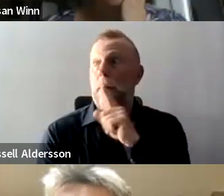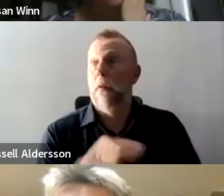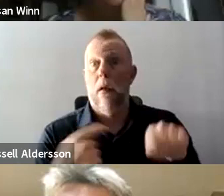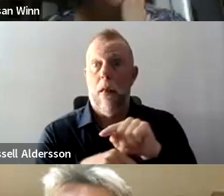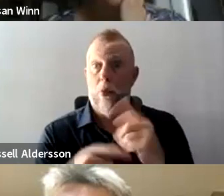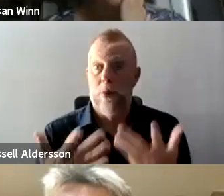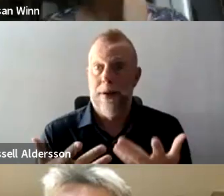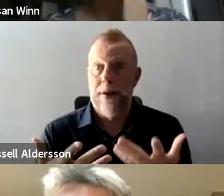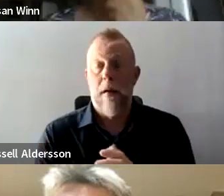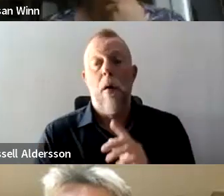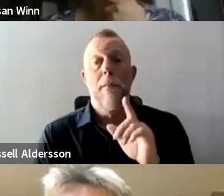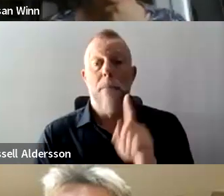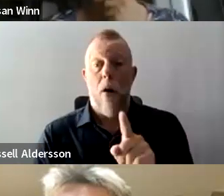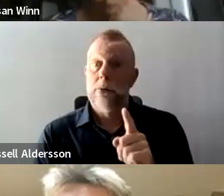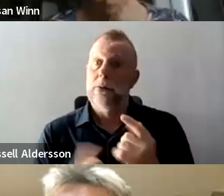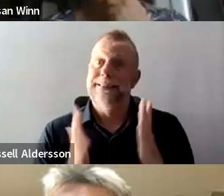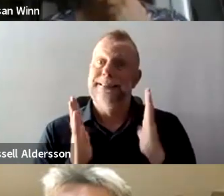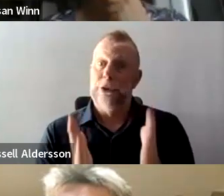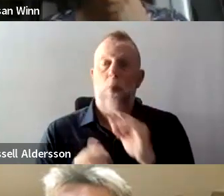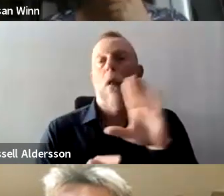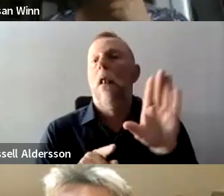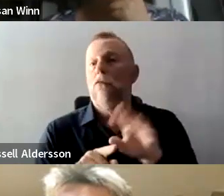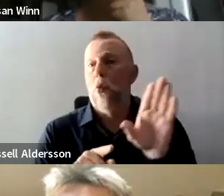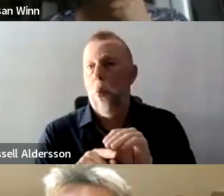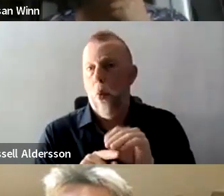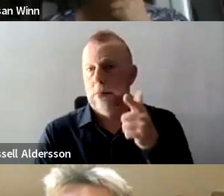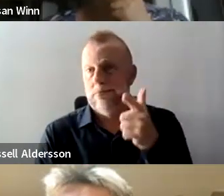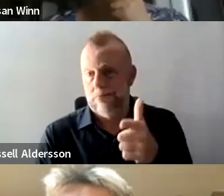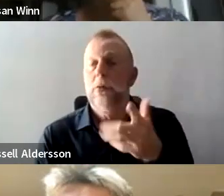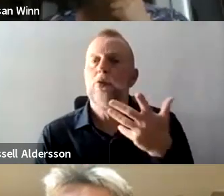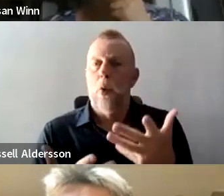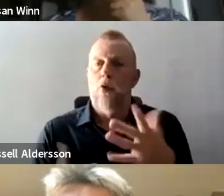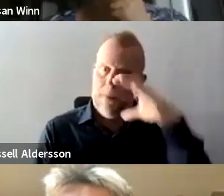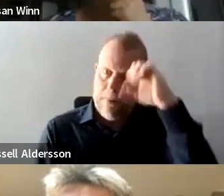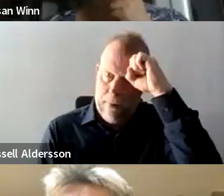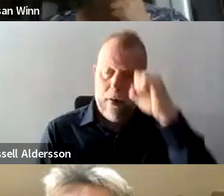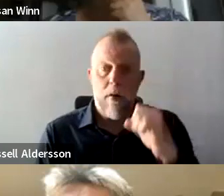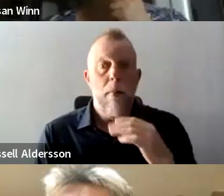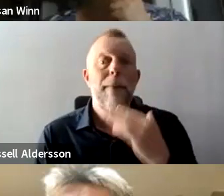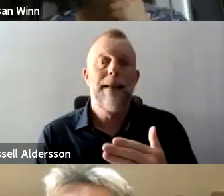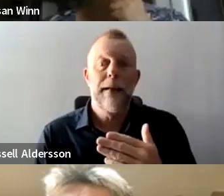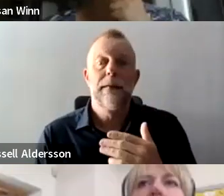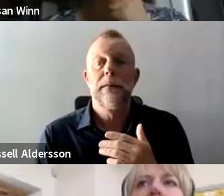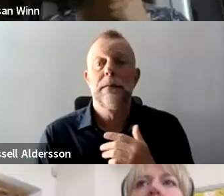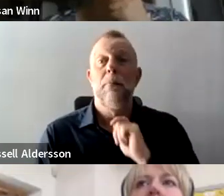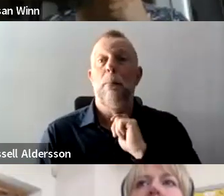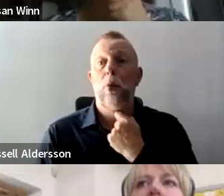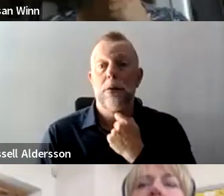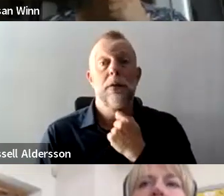The session is due to be recorded and please do remember to keep muted. If you have questions throughout